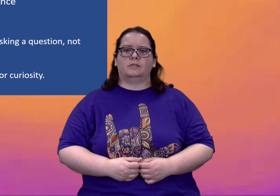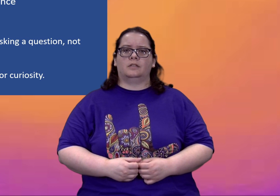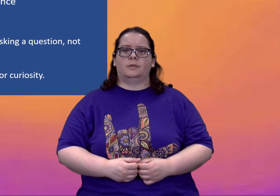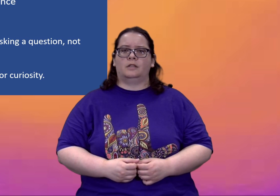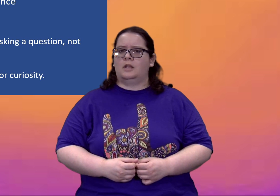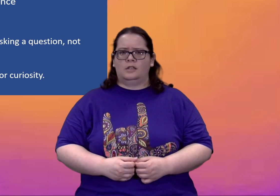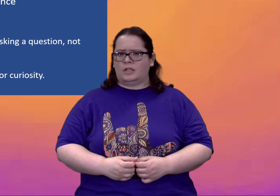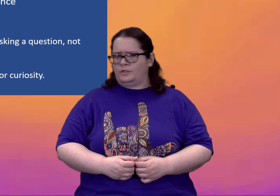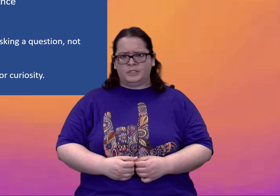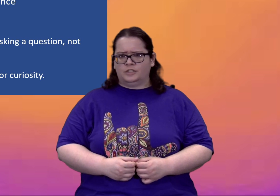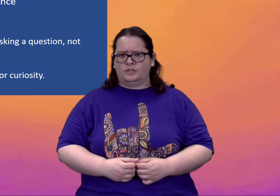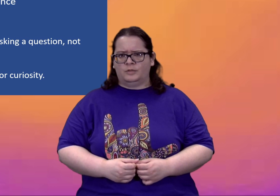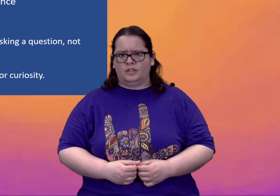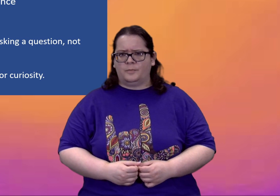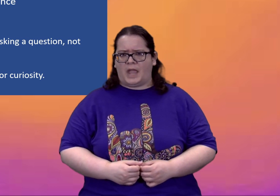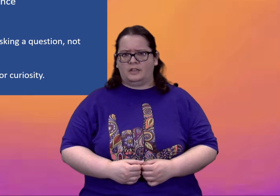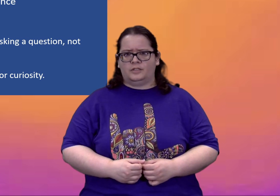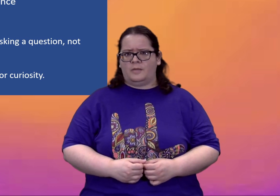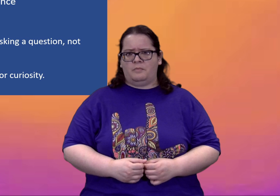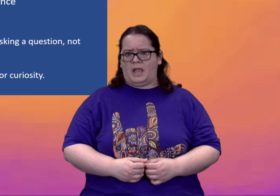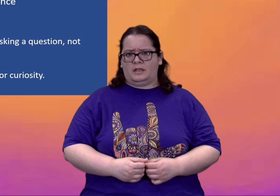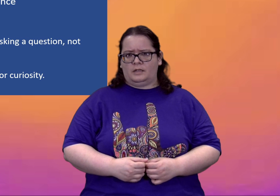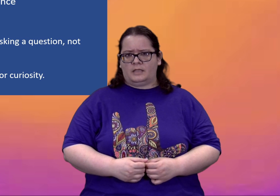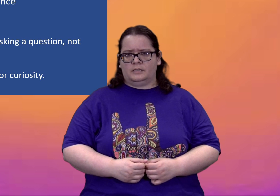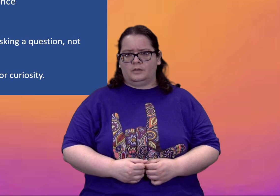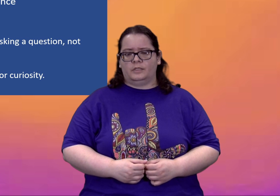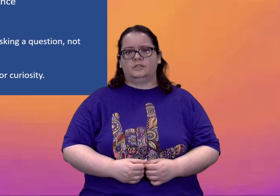a little bit. Not too much because you don't want to look mad, you're not mad at asking a question,